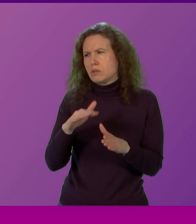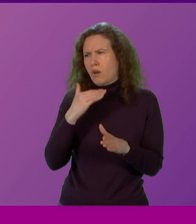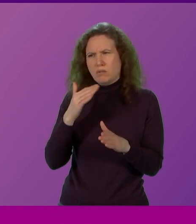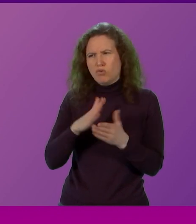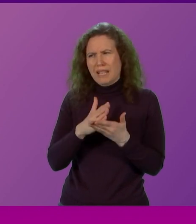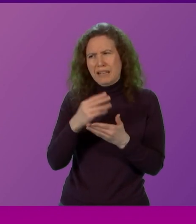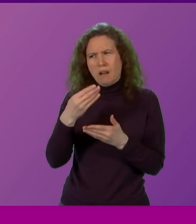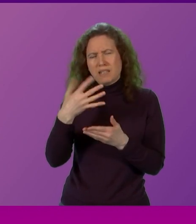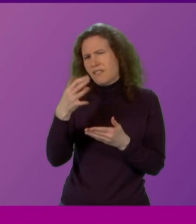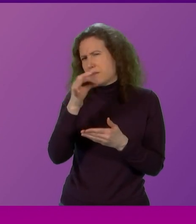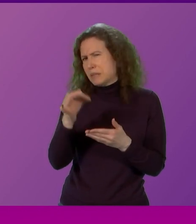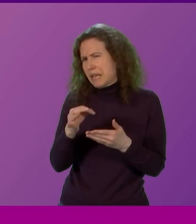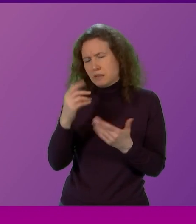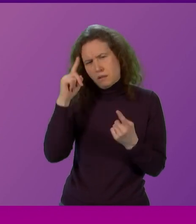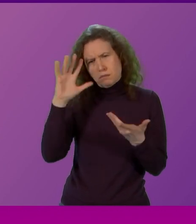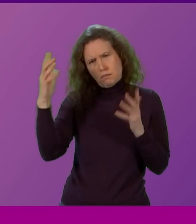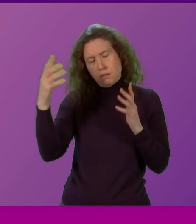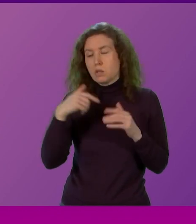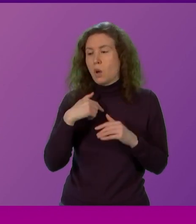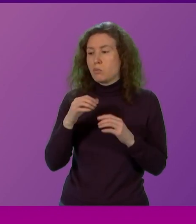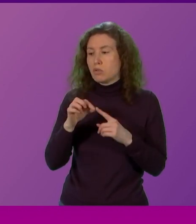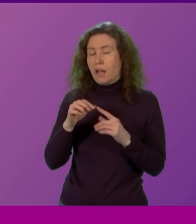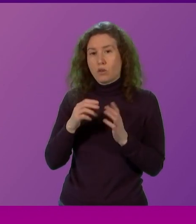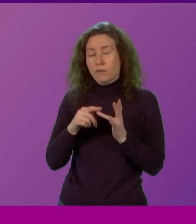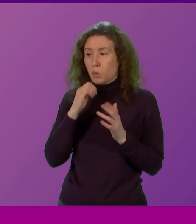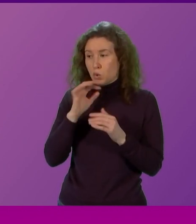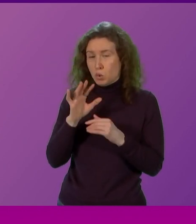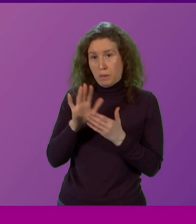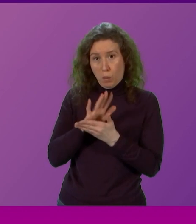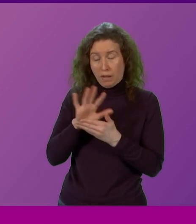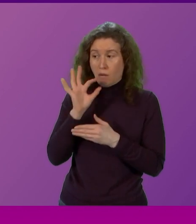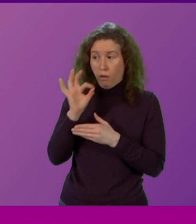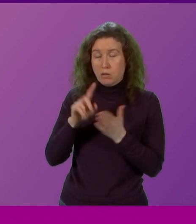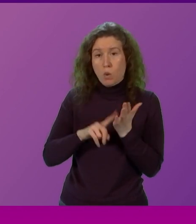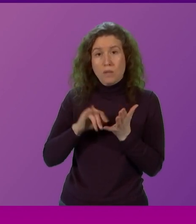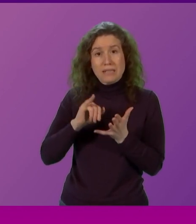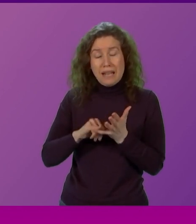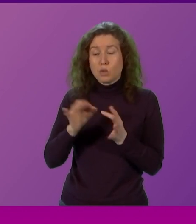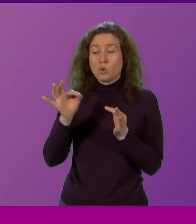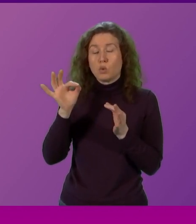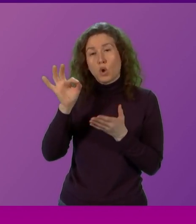cent. Presiding Officer, are you willing to invite Lorna Slater to correct the Official Report